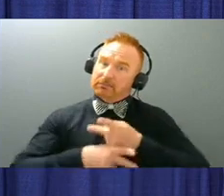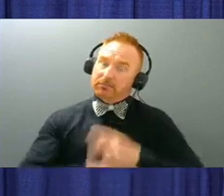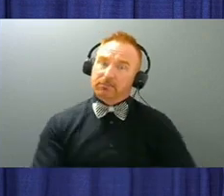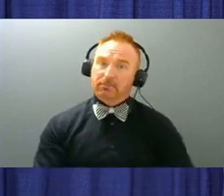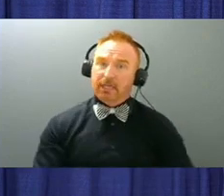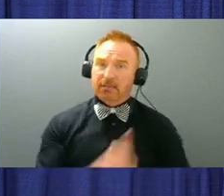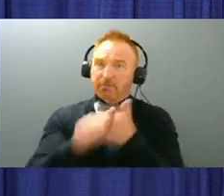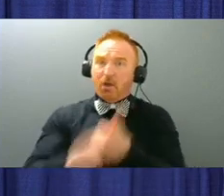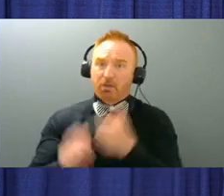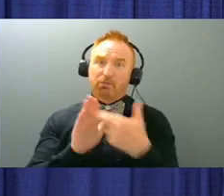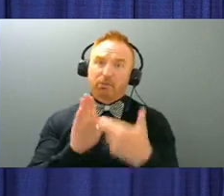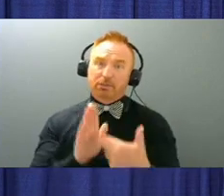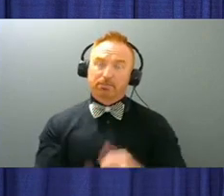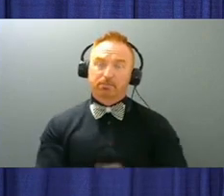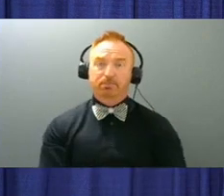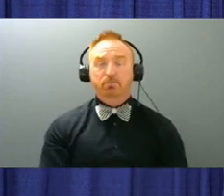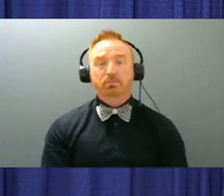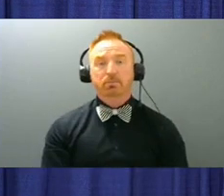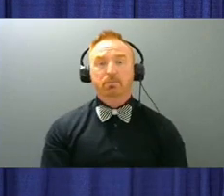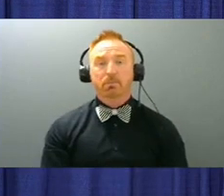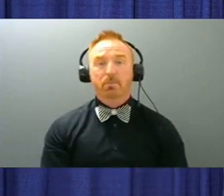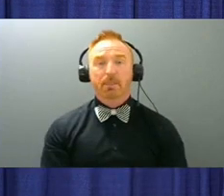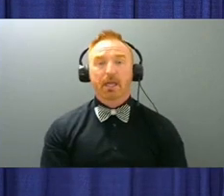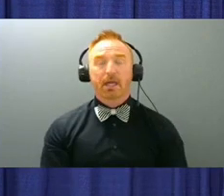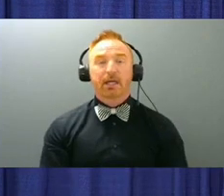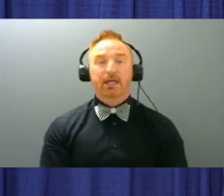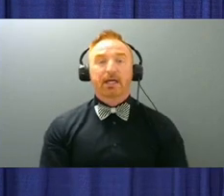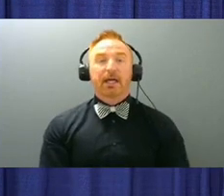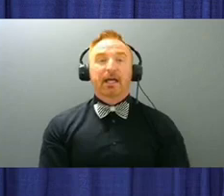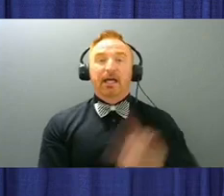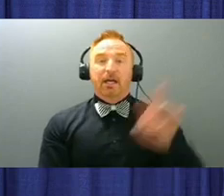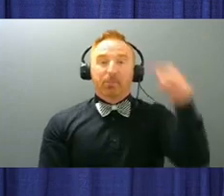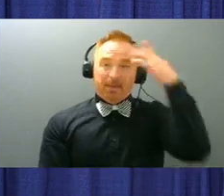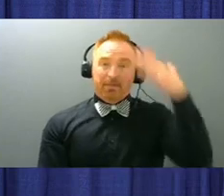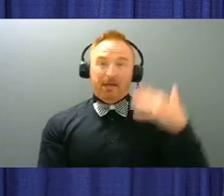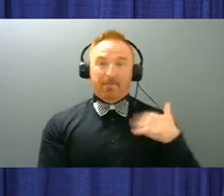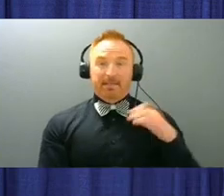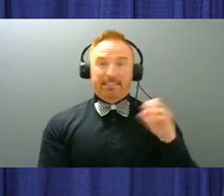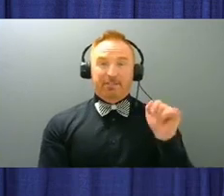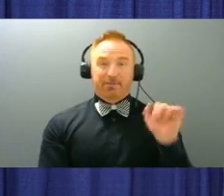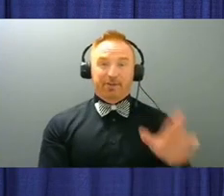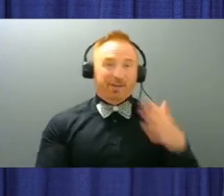act accordingly. Thank you, Hailey. Thank you, Premier Silver and